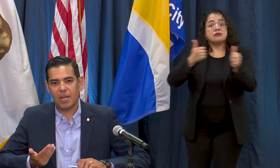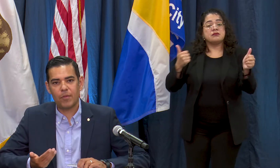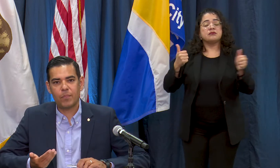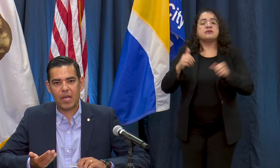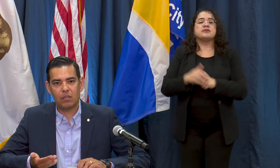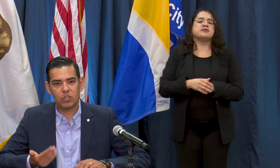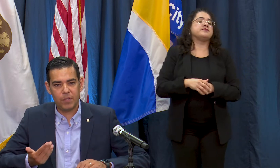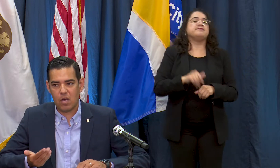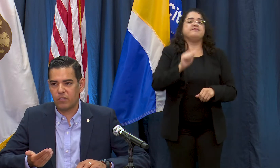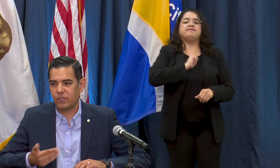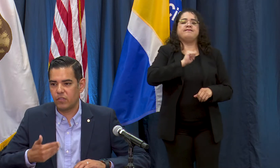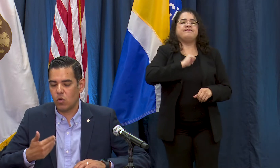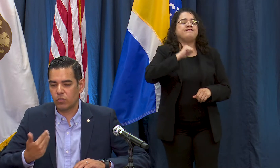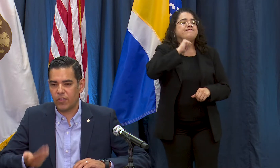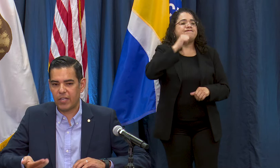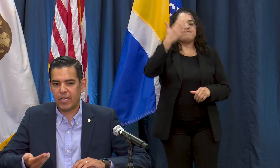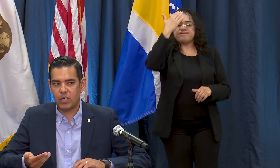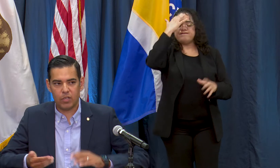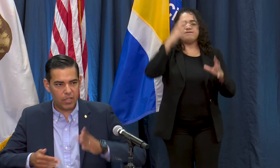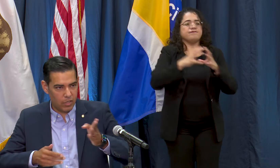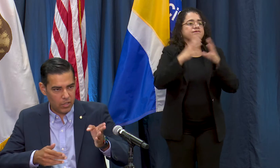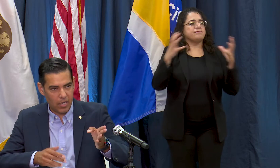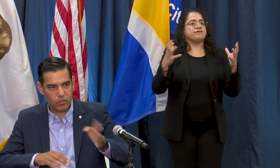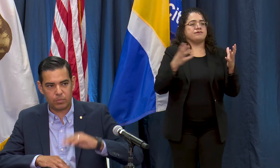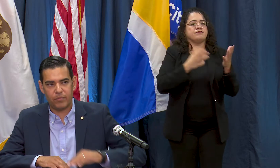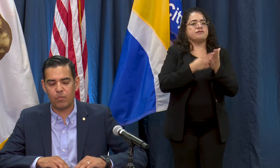about the backlog to be honest the only thing I know and guys correct me if I'm